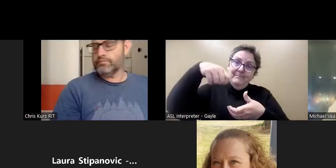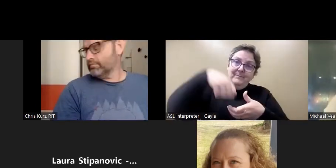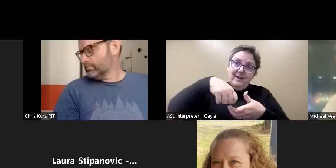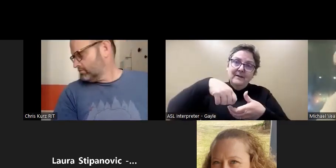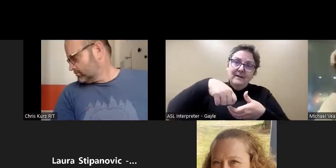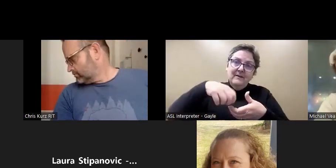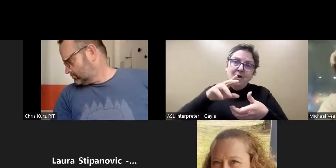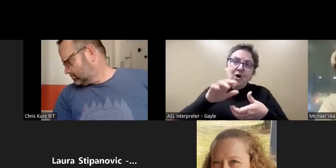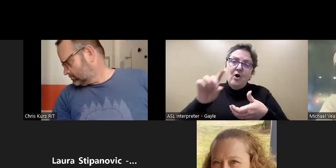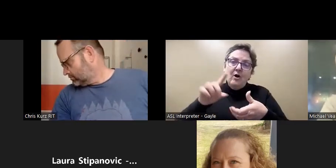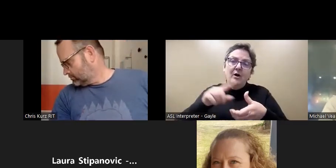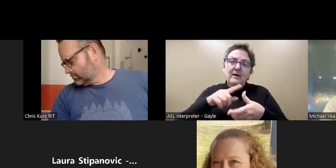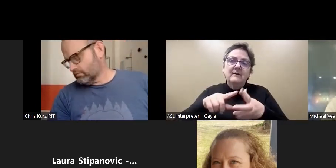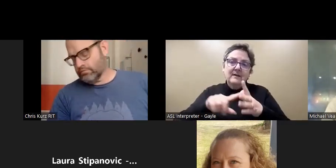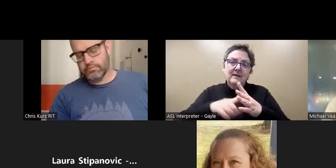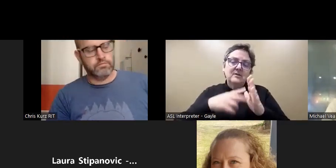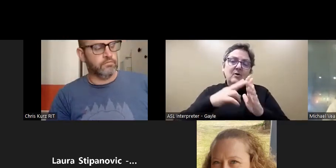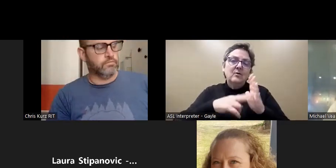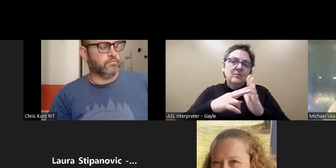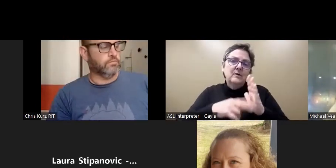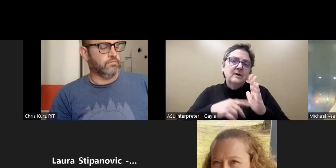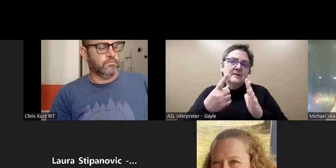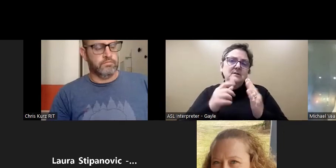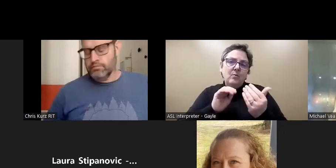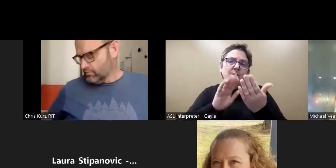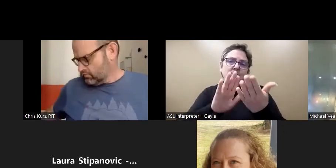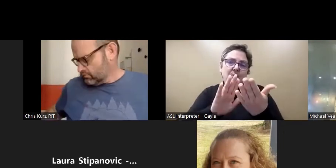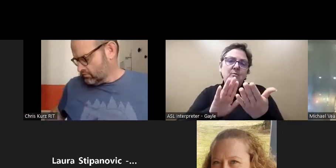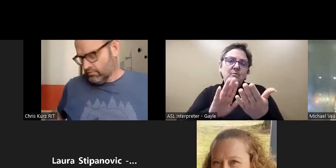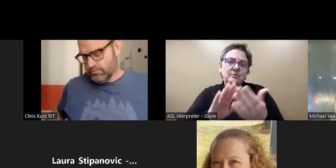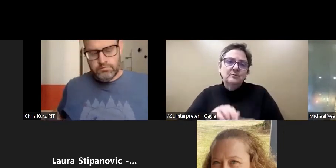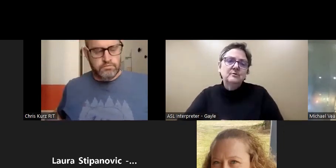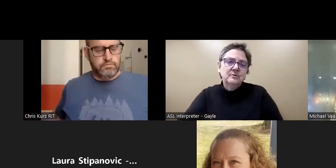So I think that's one way also to expand